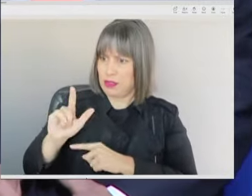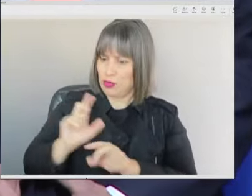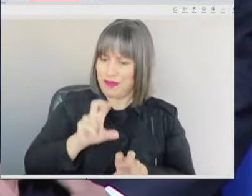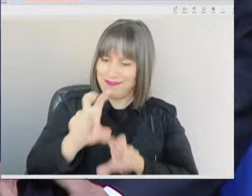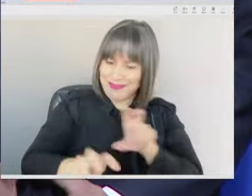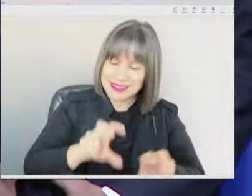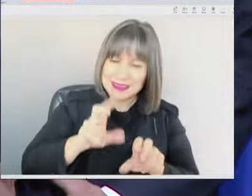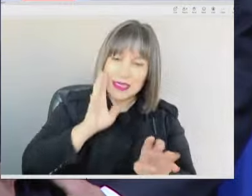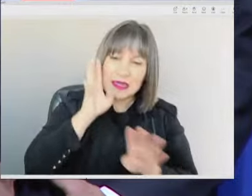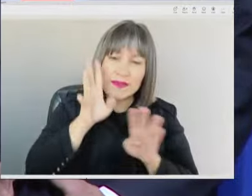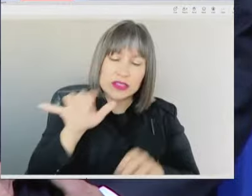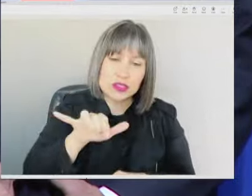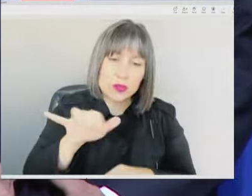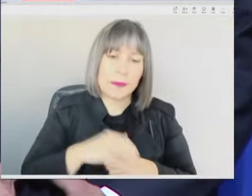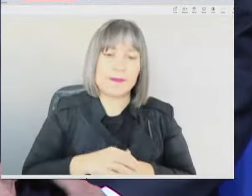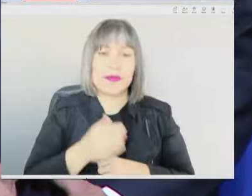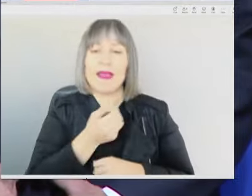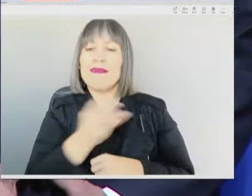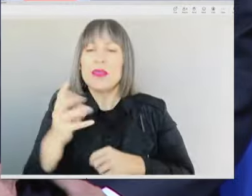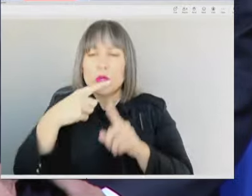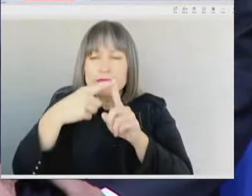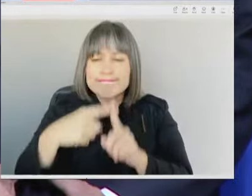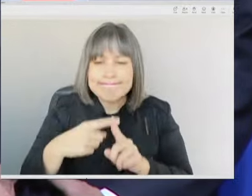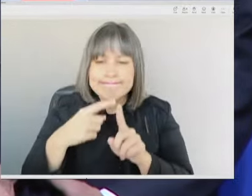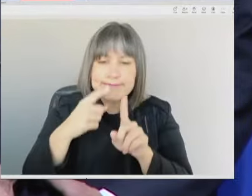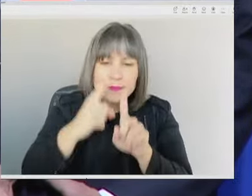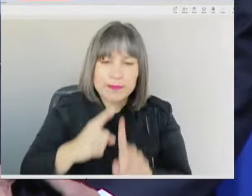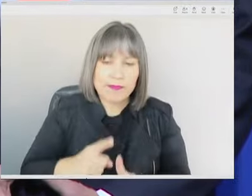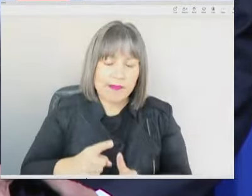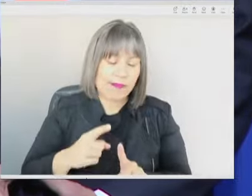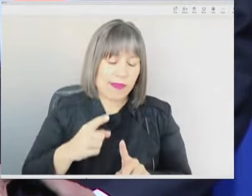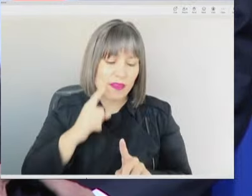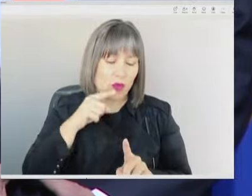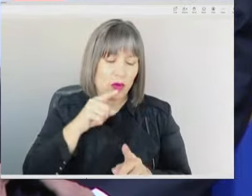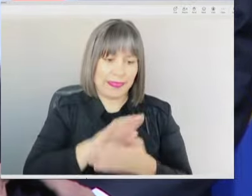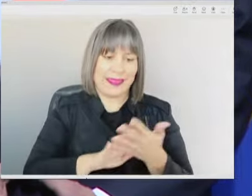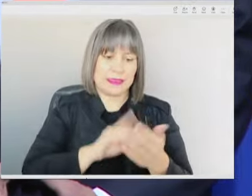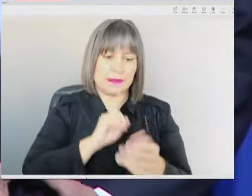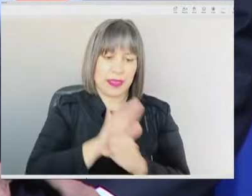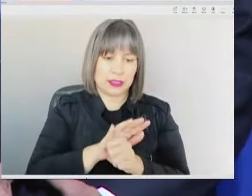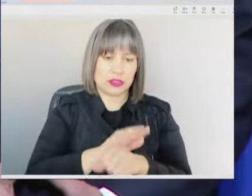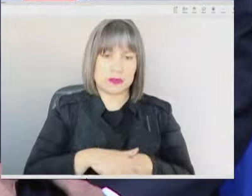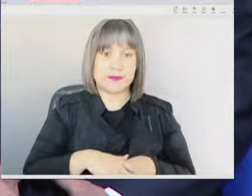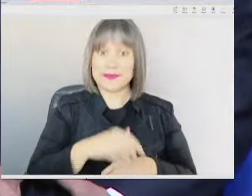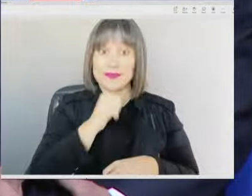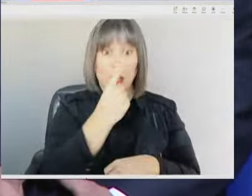Couple highlights on these pledges. First, this is not one year. This is multiple years. This